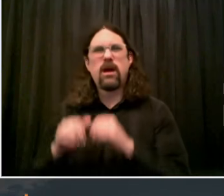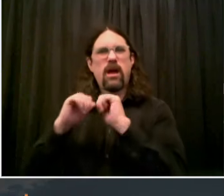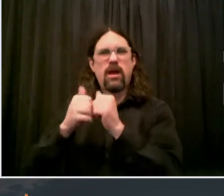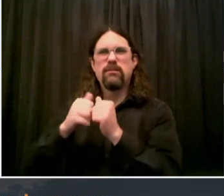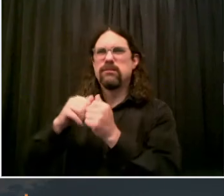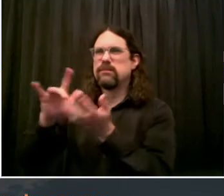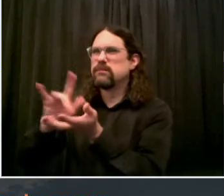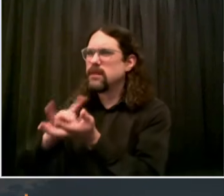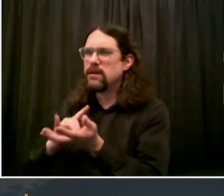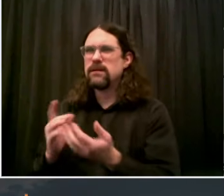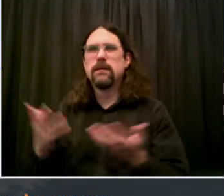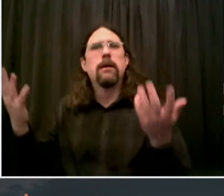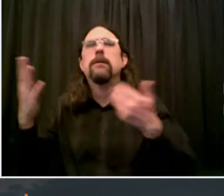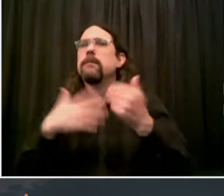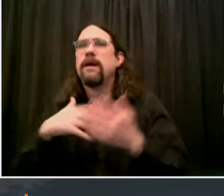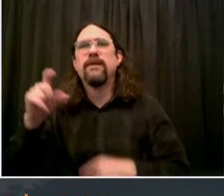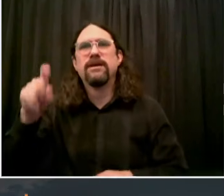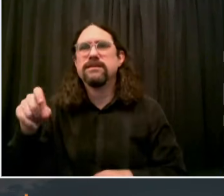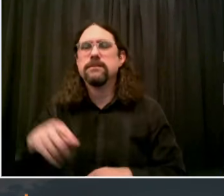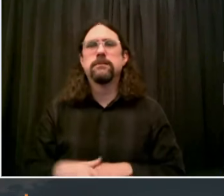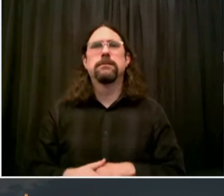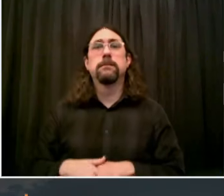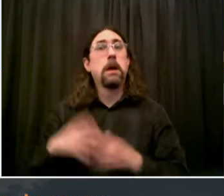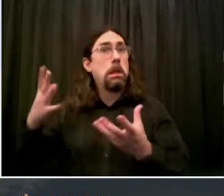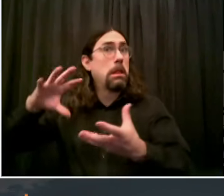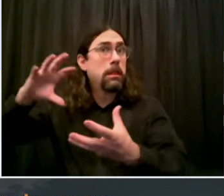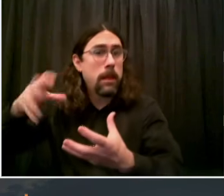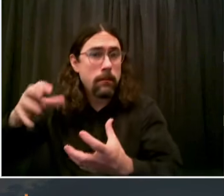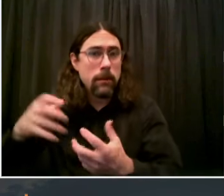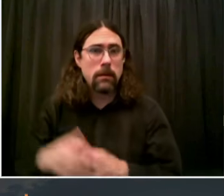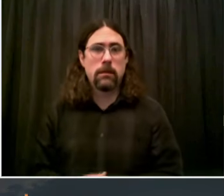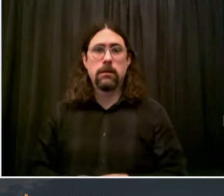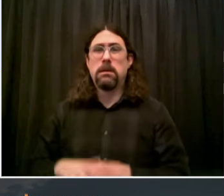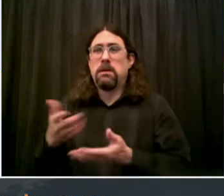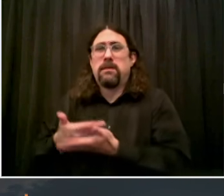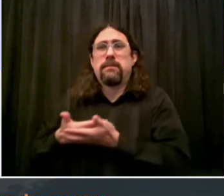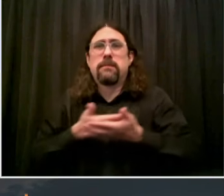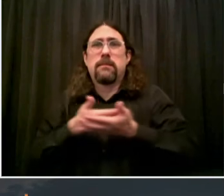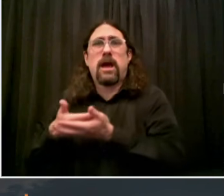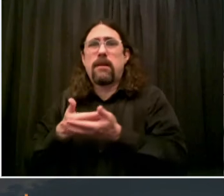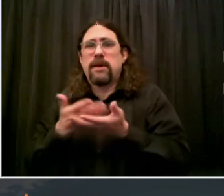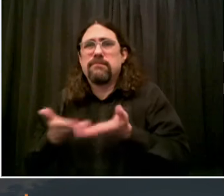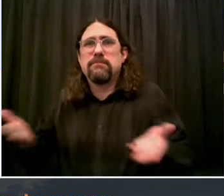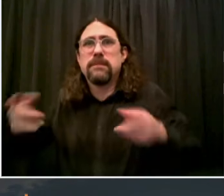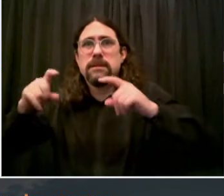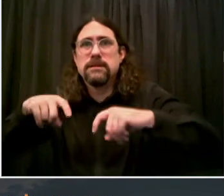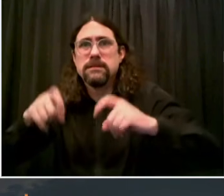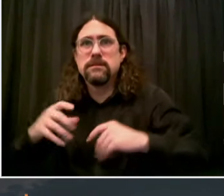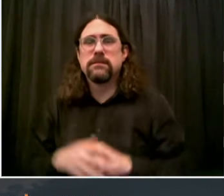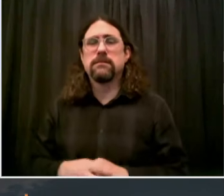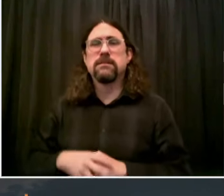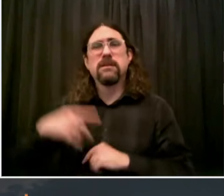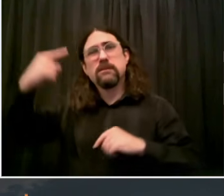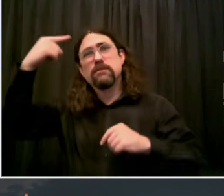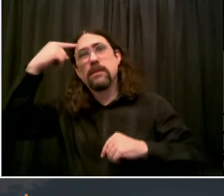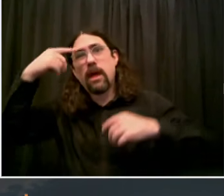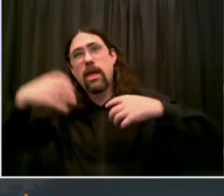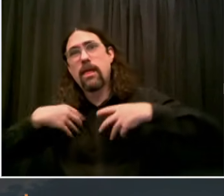THE HOTELS, GET THE FOOD THEY NEED, THE MEDICATION, THE LAUNDRY SERVICES,